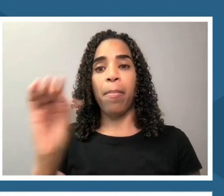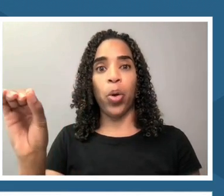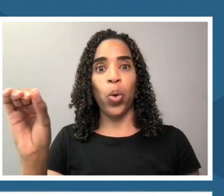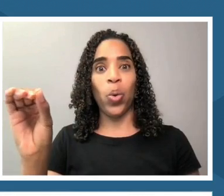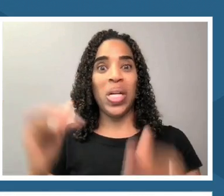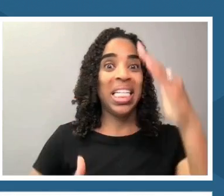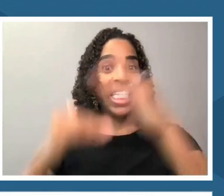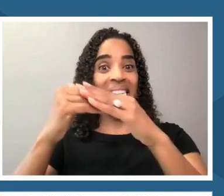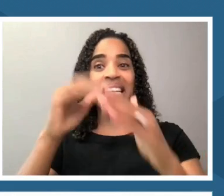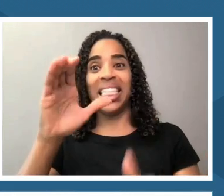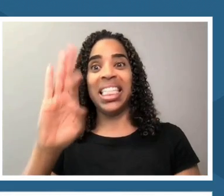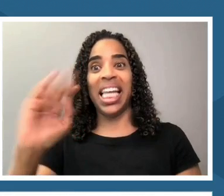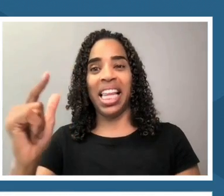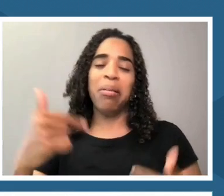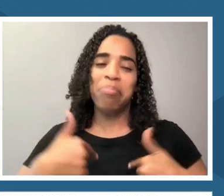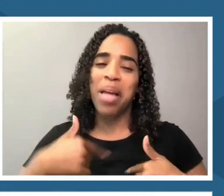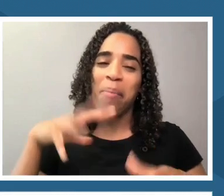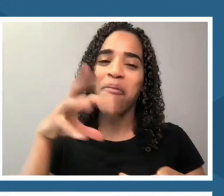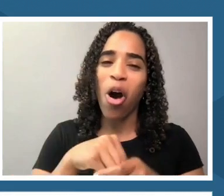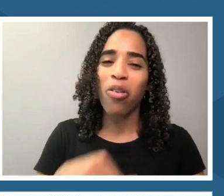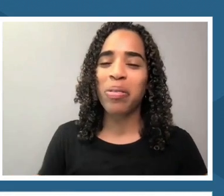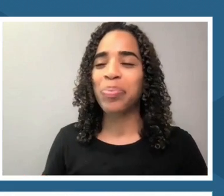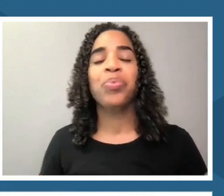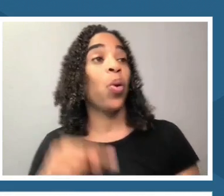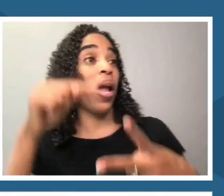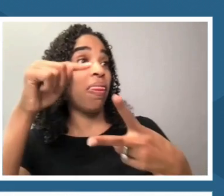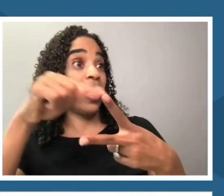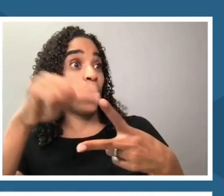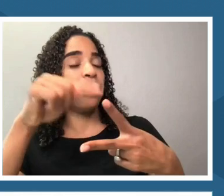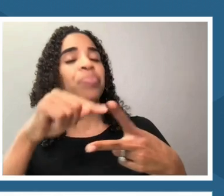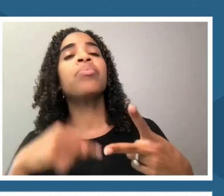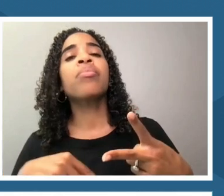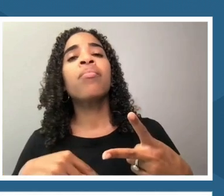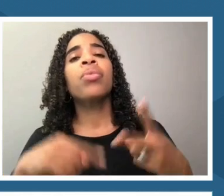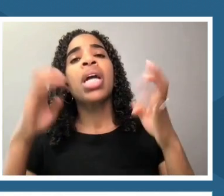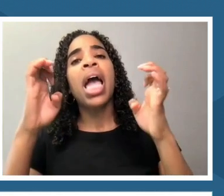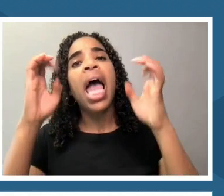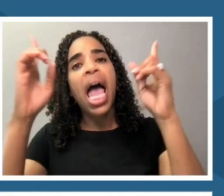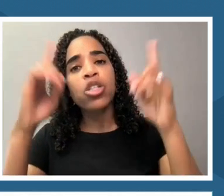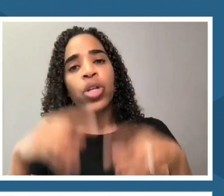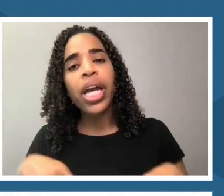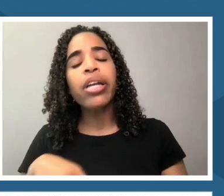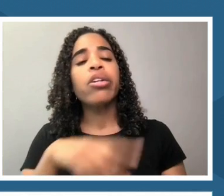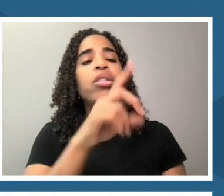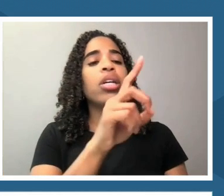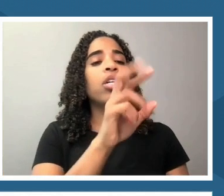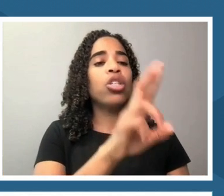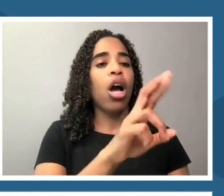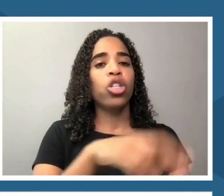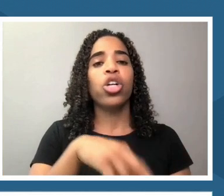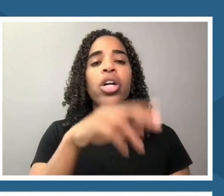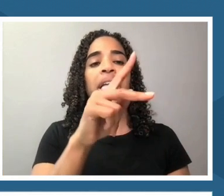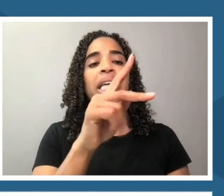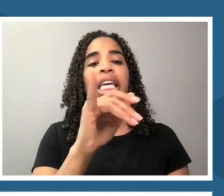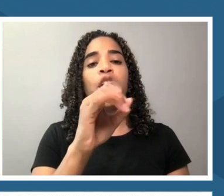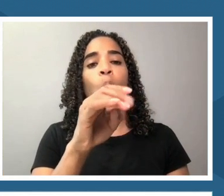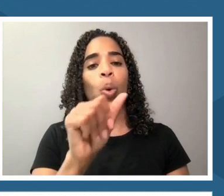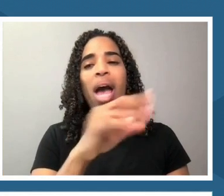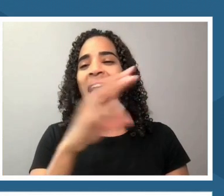so in this first clip the model minority myth educators liz clyde rock dr keona and tk